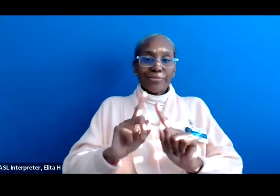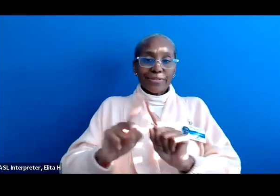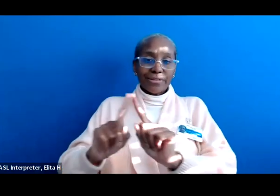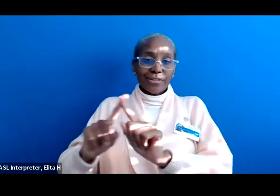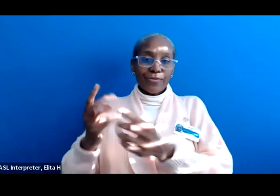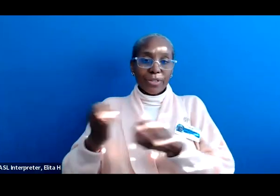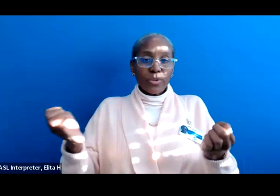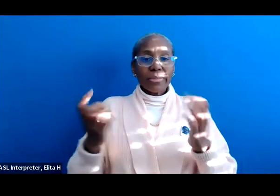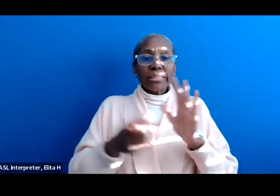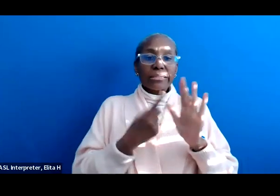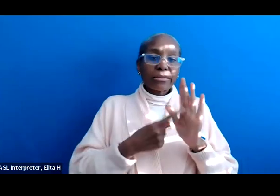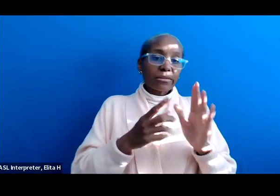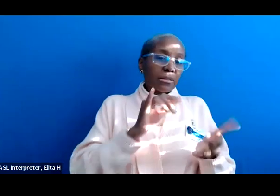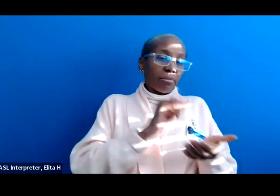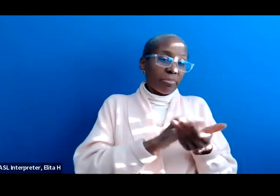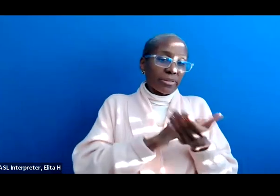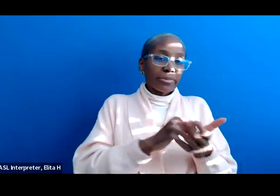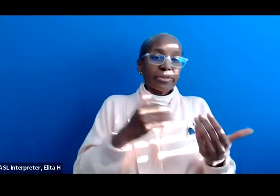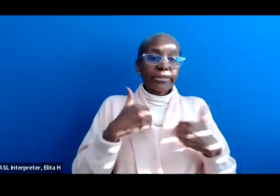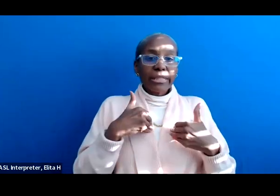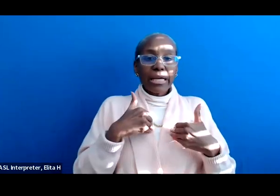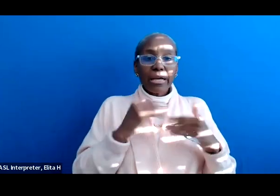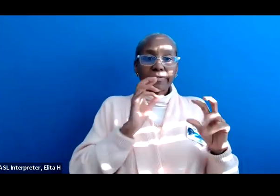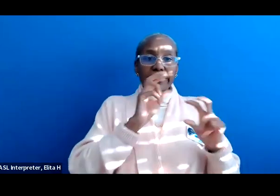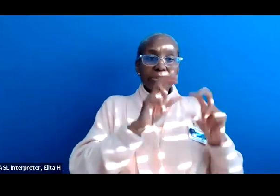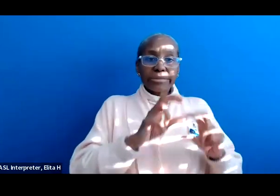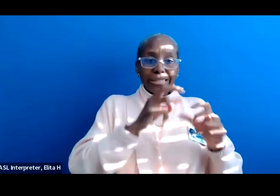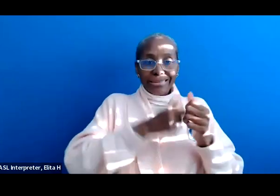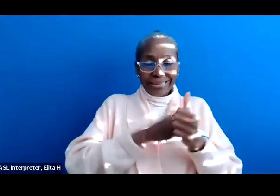Maybe it's impossible for them to have in stock every single piece of equipment.